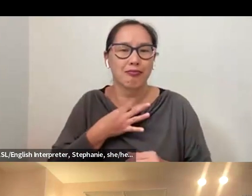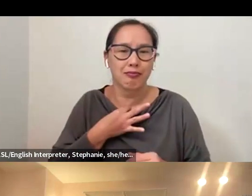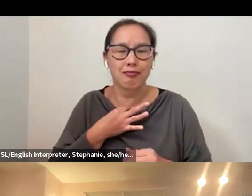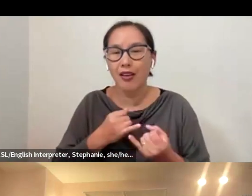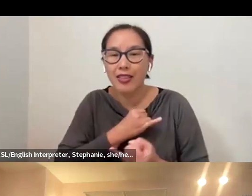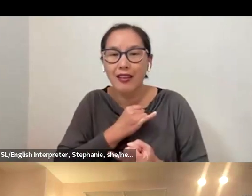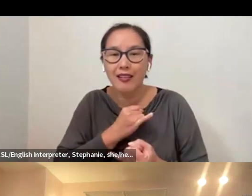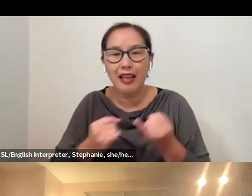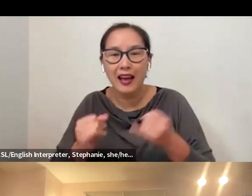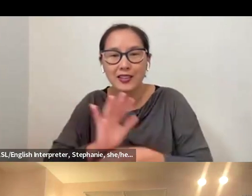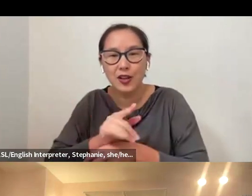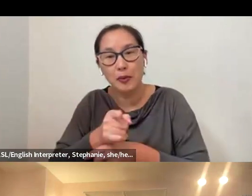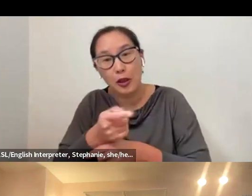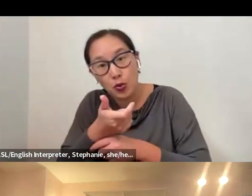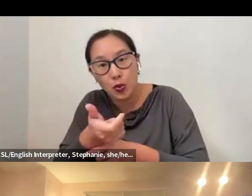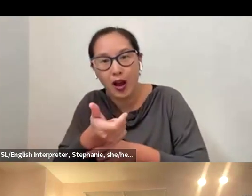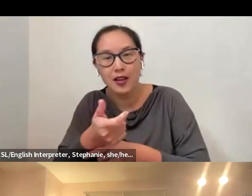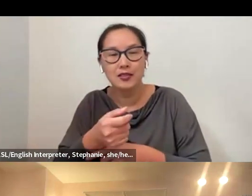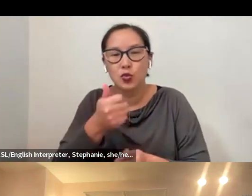you watched where you felt like you were represented,